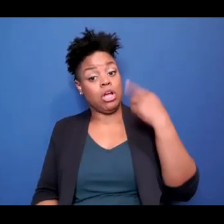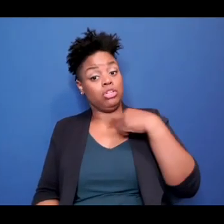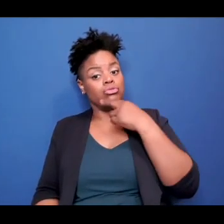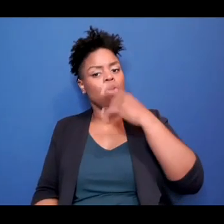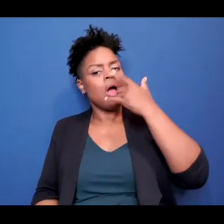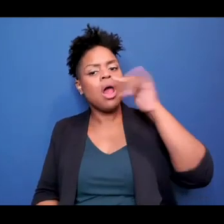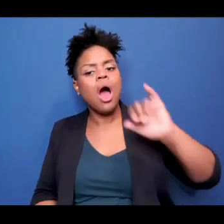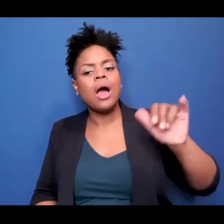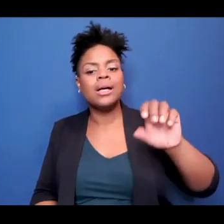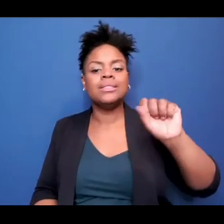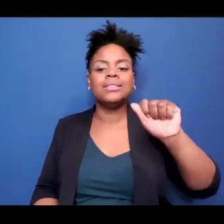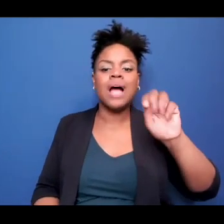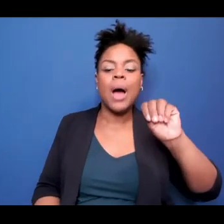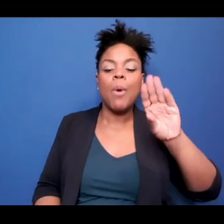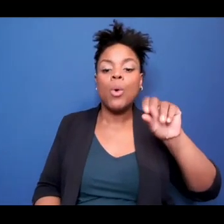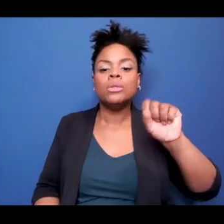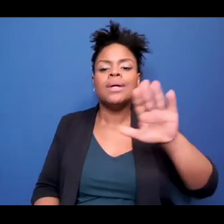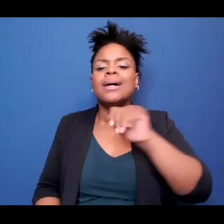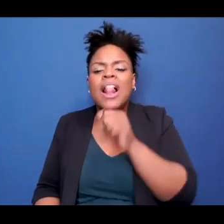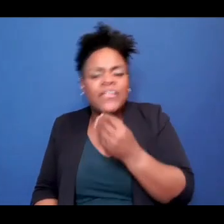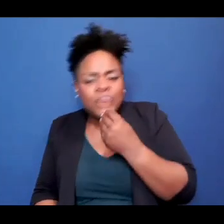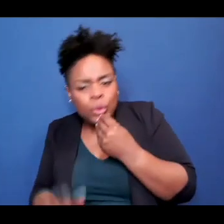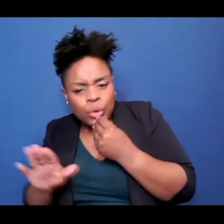LIKE SAMBO'S THEN IS NOT IN THE FOOD THEY SERVE BUT IN THEIR